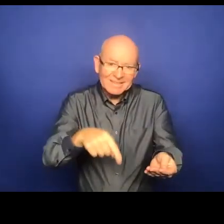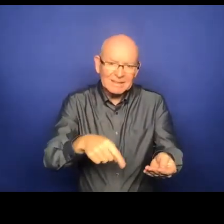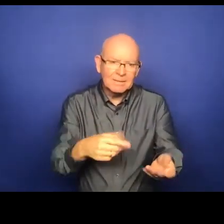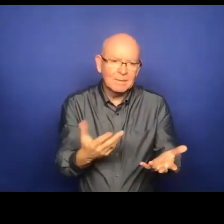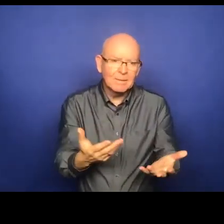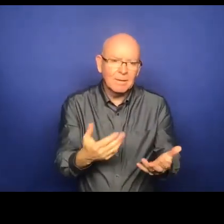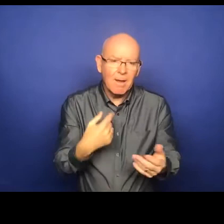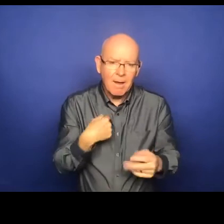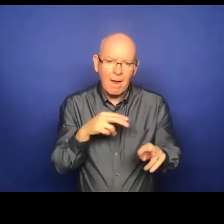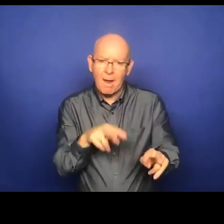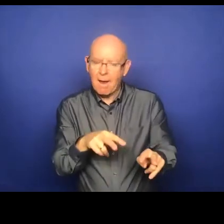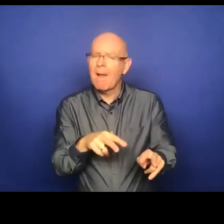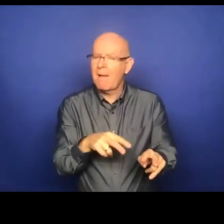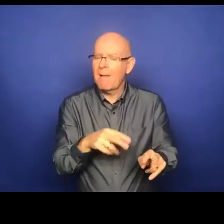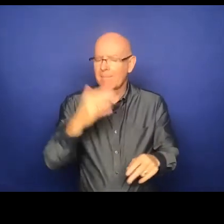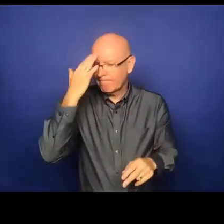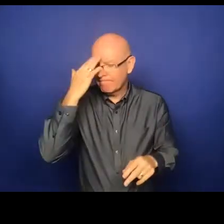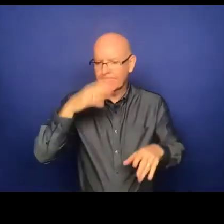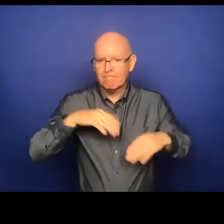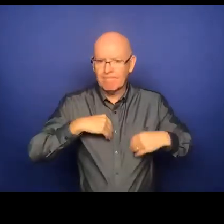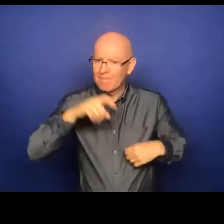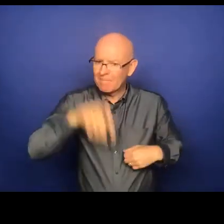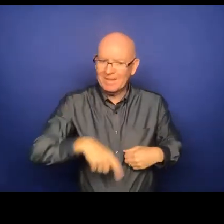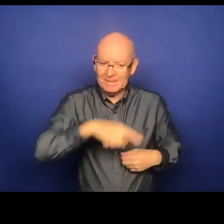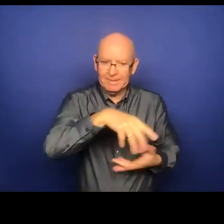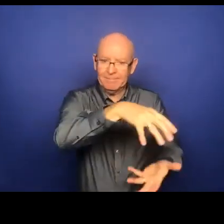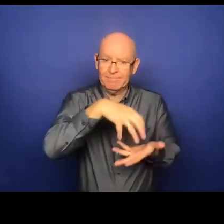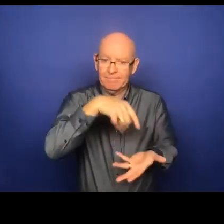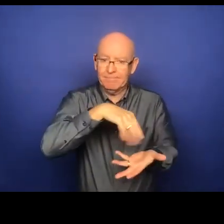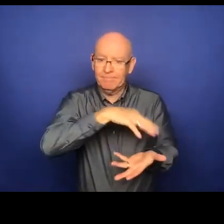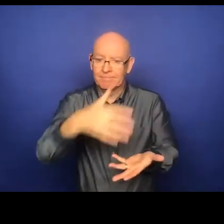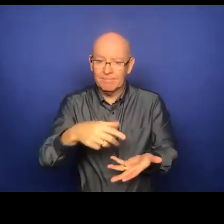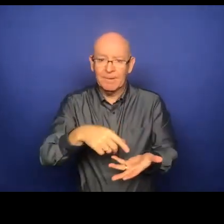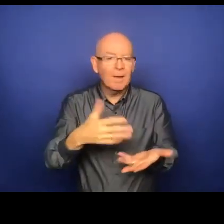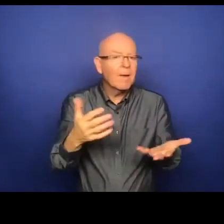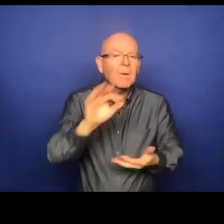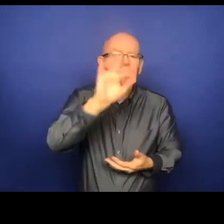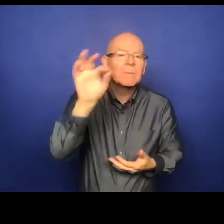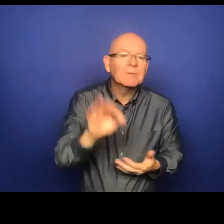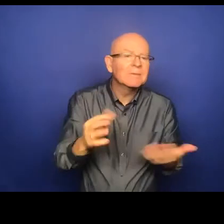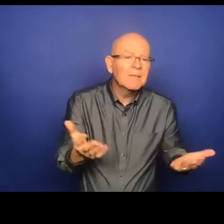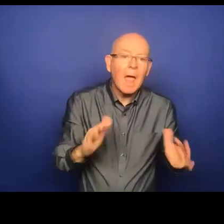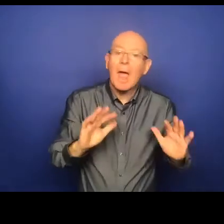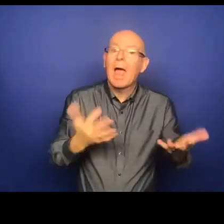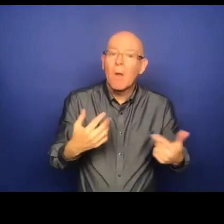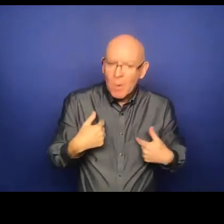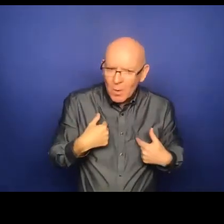use, analyze and track the data that we collect. Again, this Toolkit